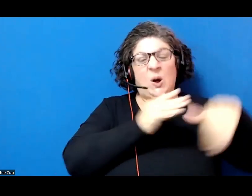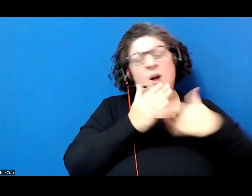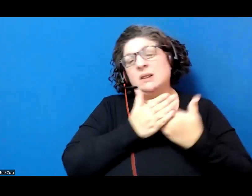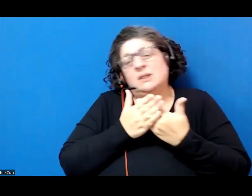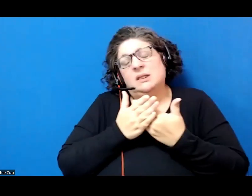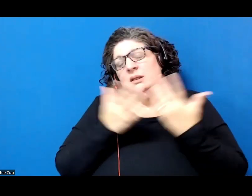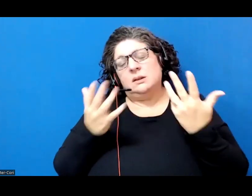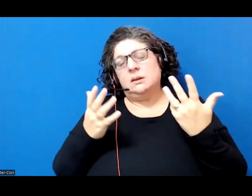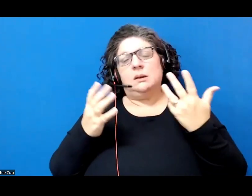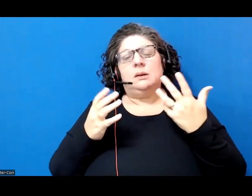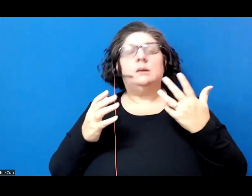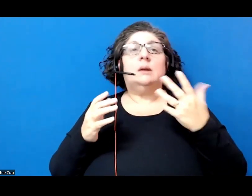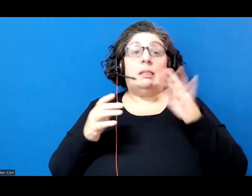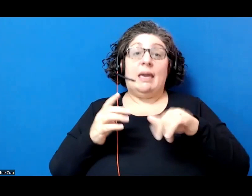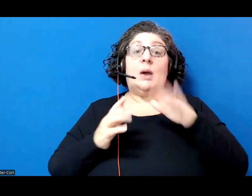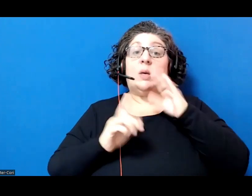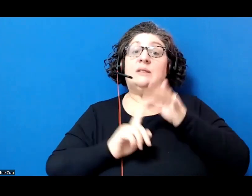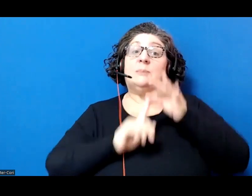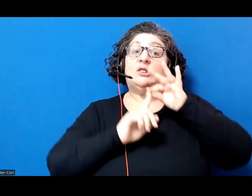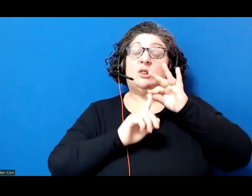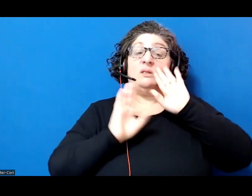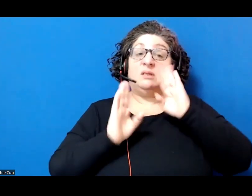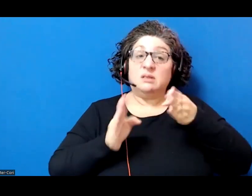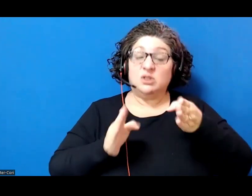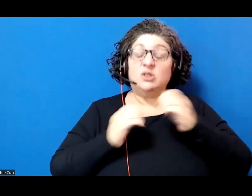but that one will get special attention.